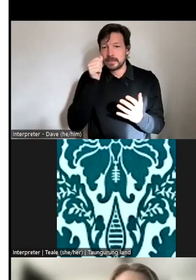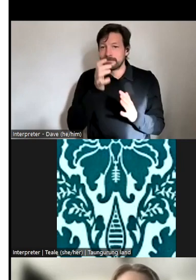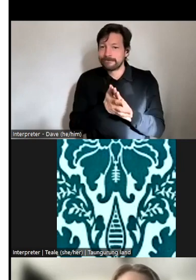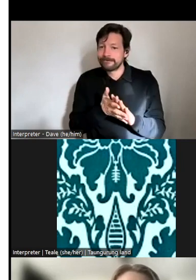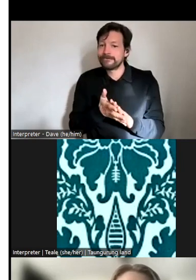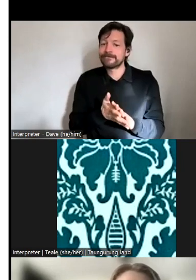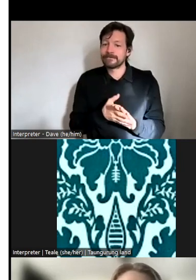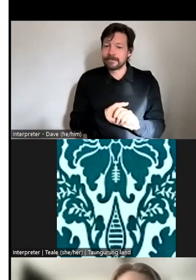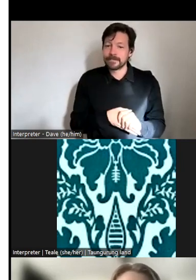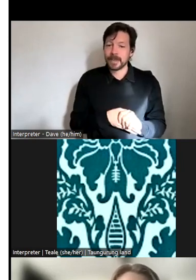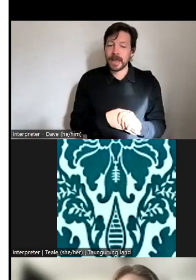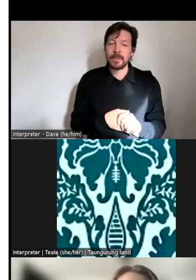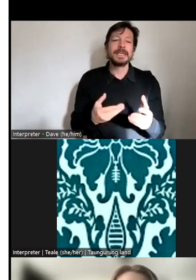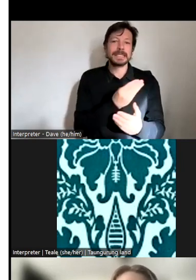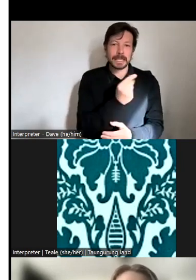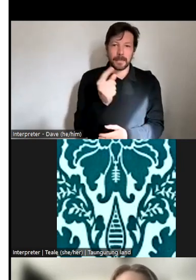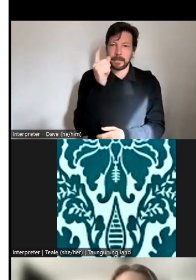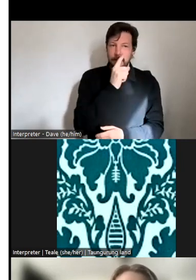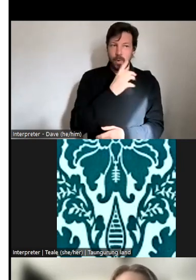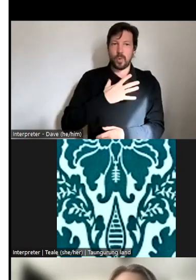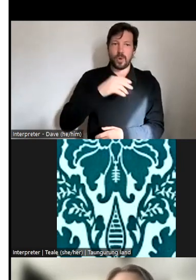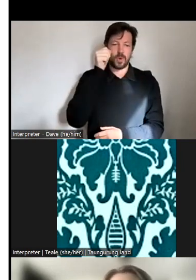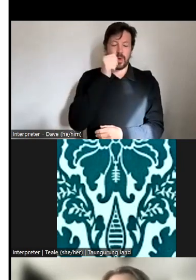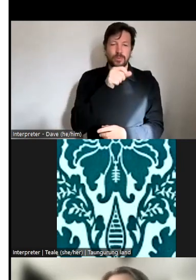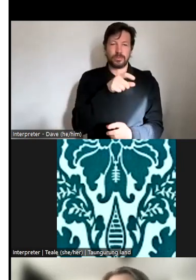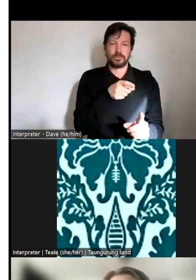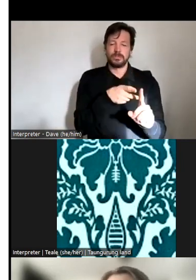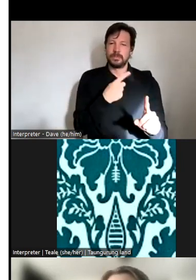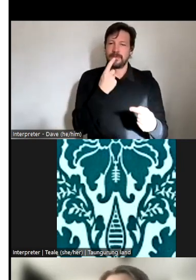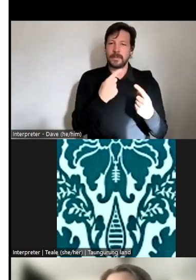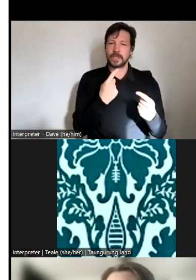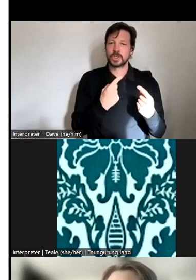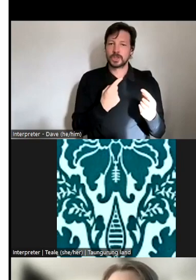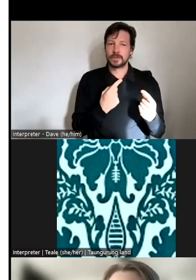that they do wanna know and that... Yeah, I guess, they're thinking